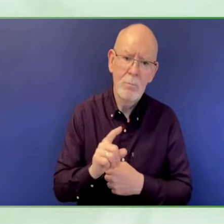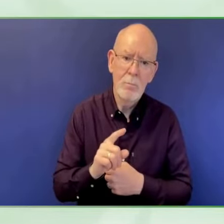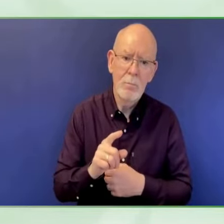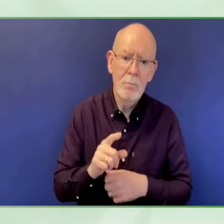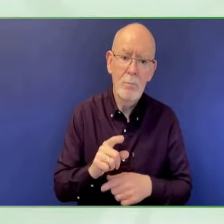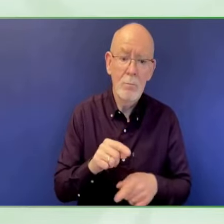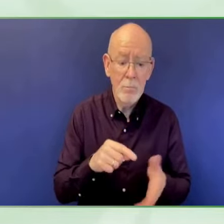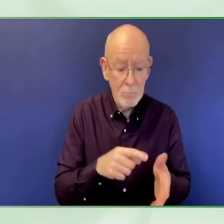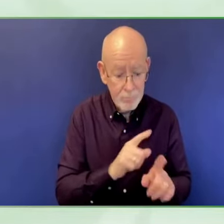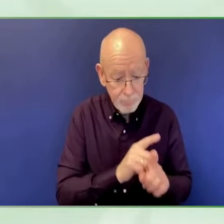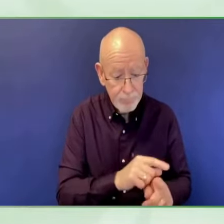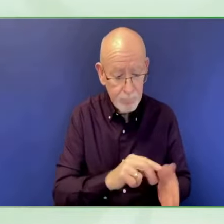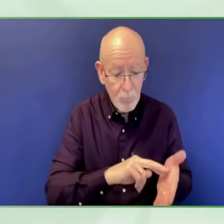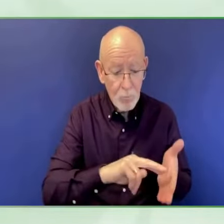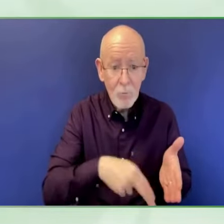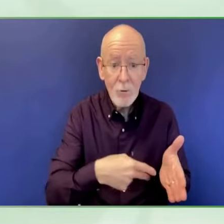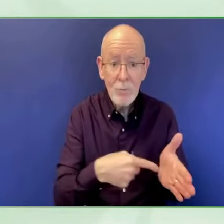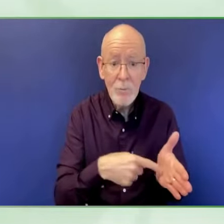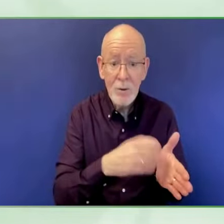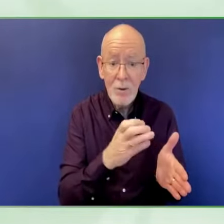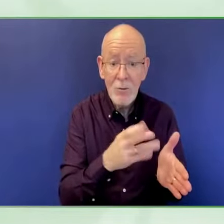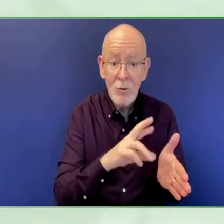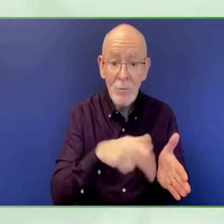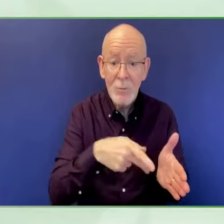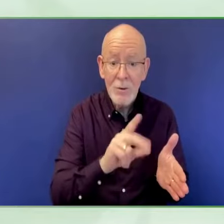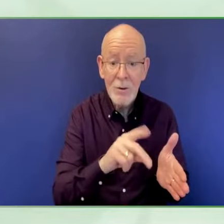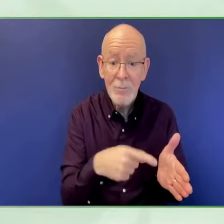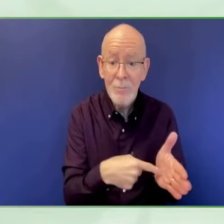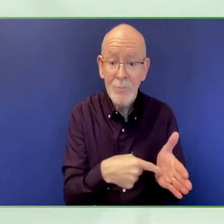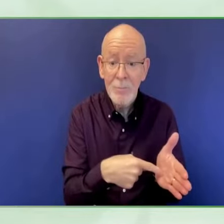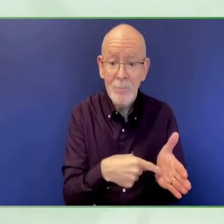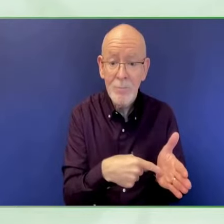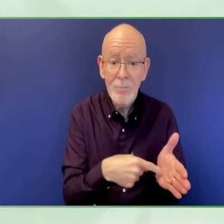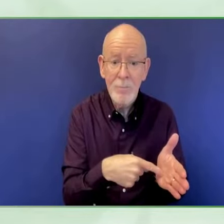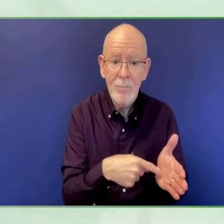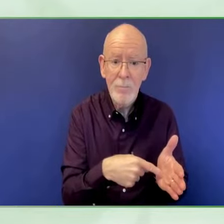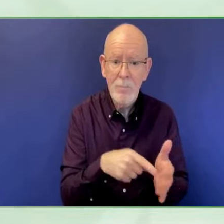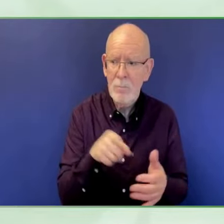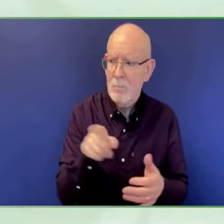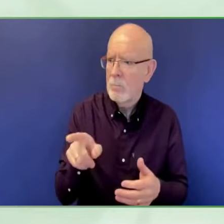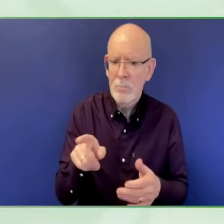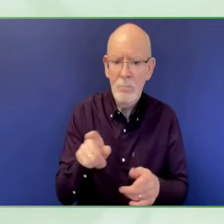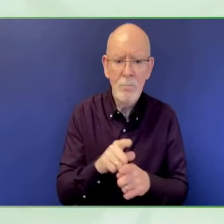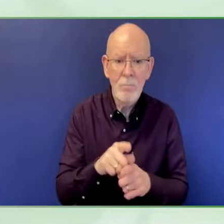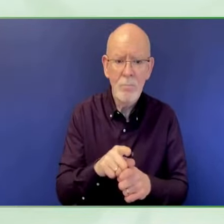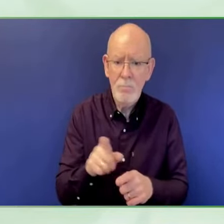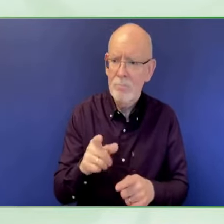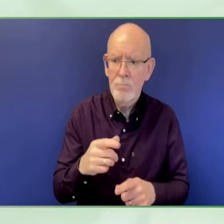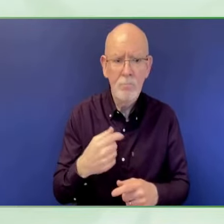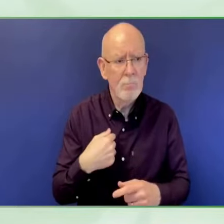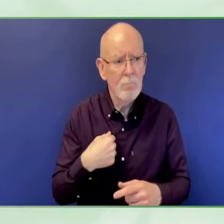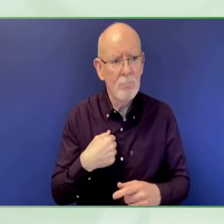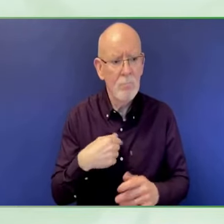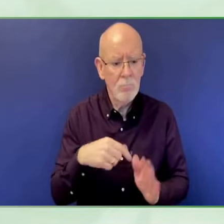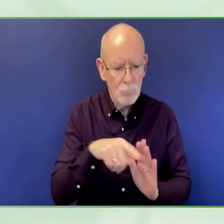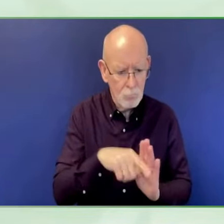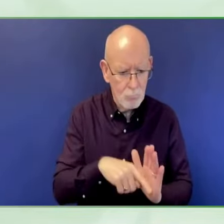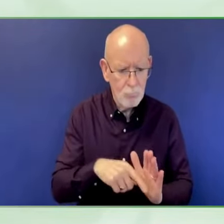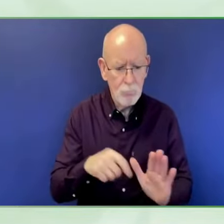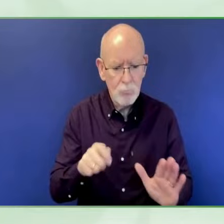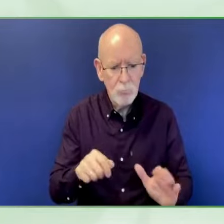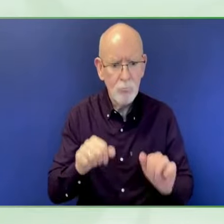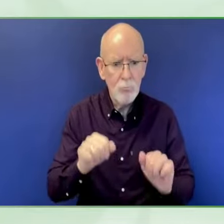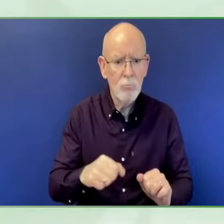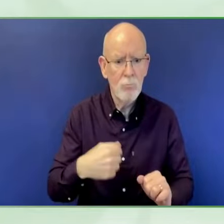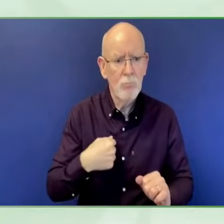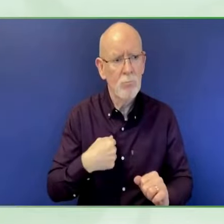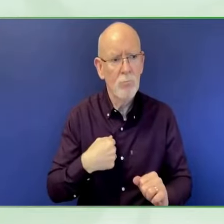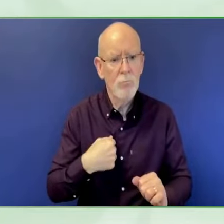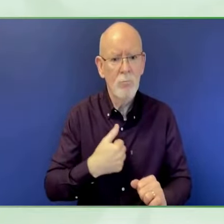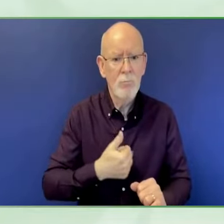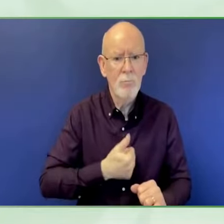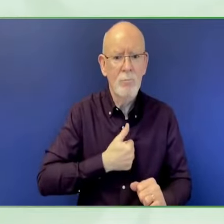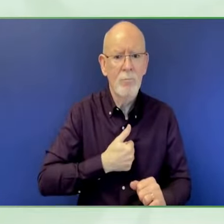To choose, to have control over our lives, and avoid attention.